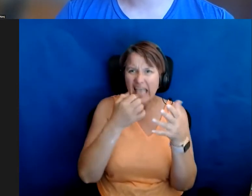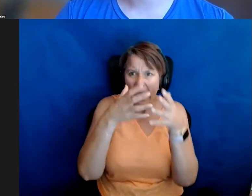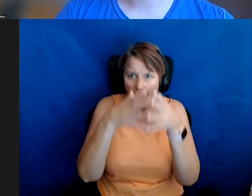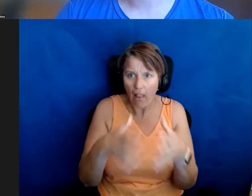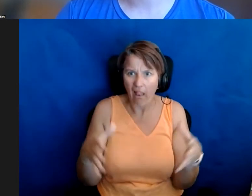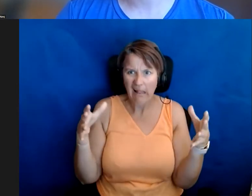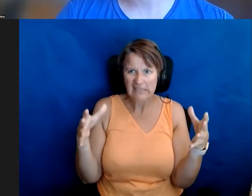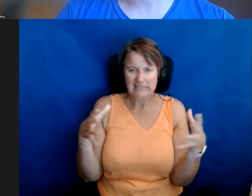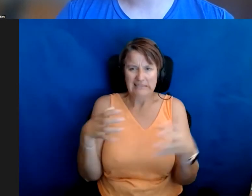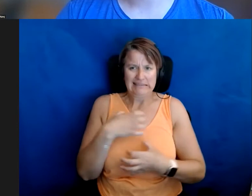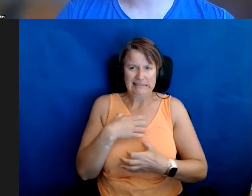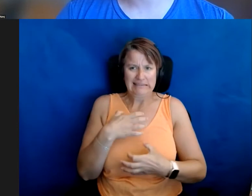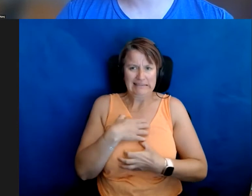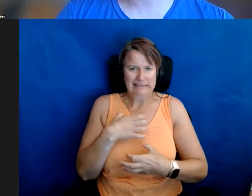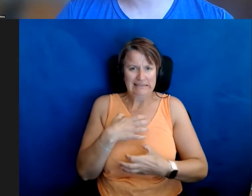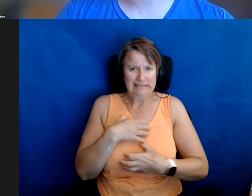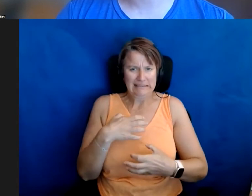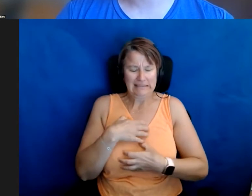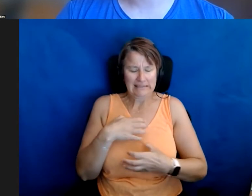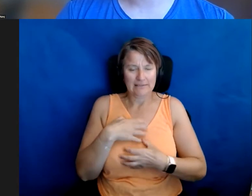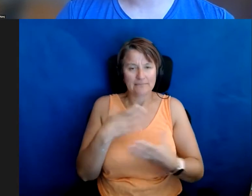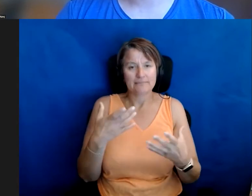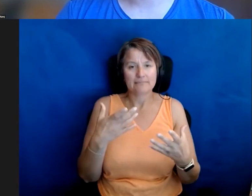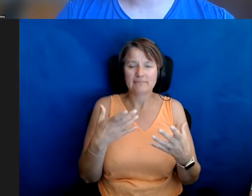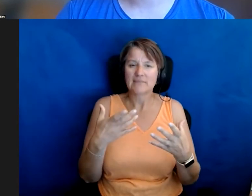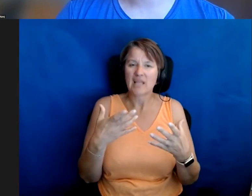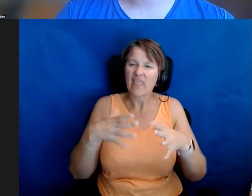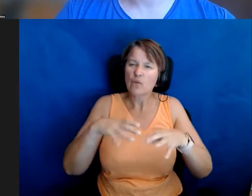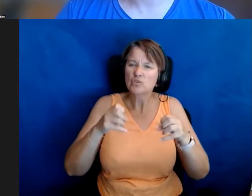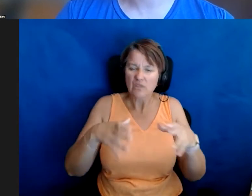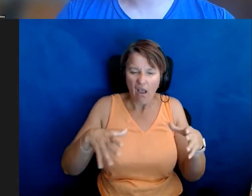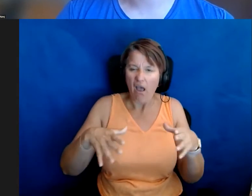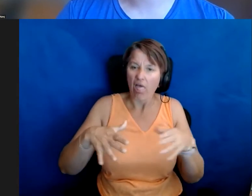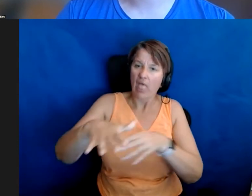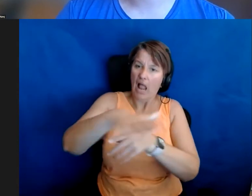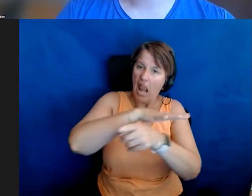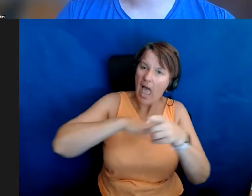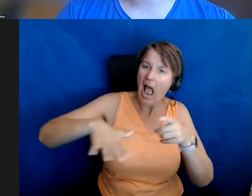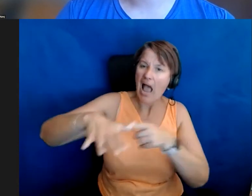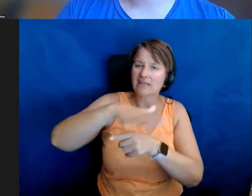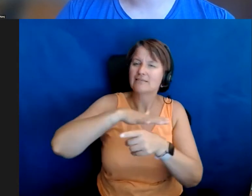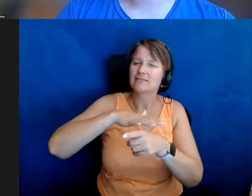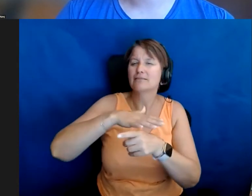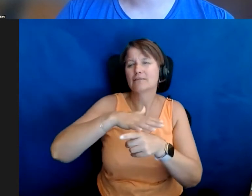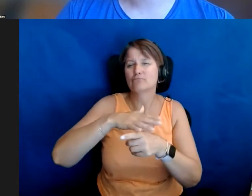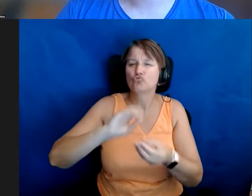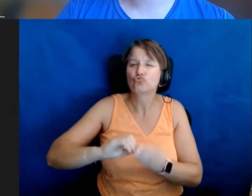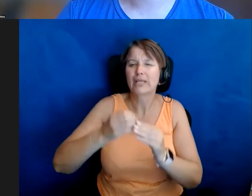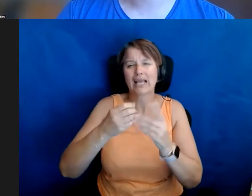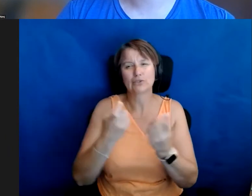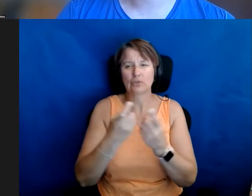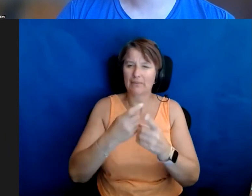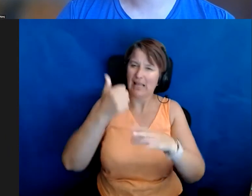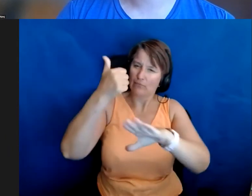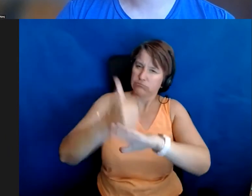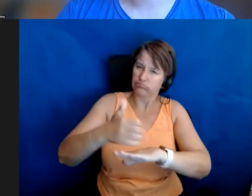I think that providing like low sceptre, this land actually creates a platform for many practices to coexist. And so, they're all self,